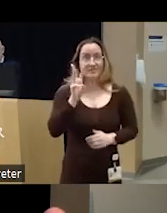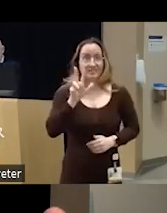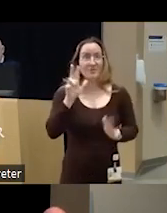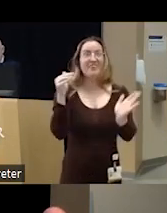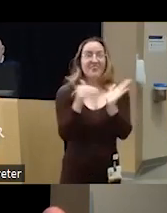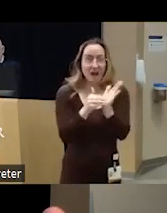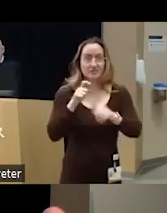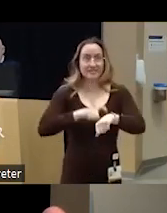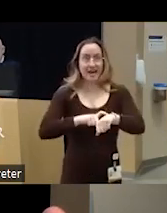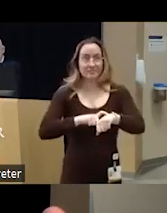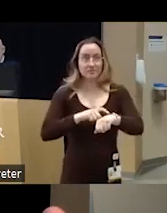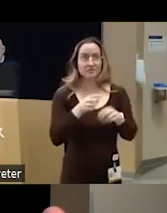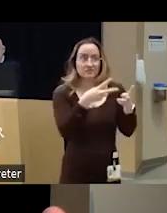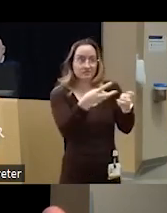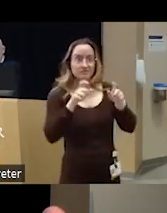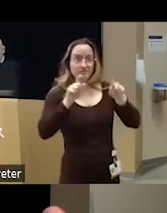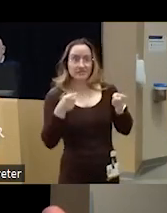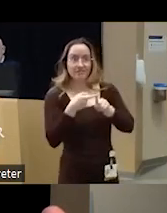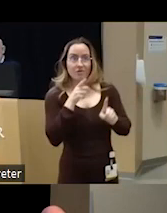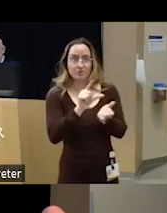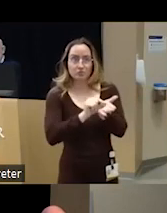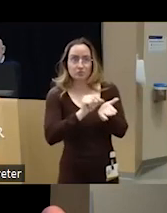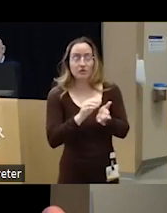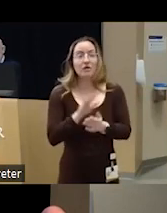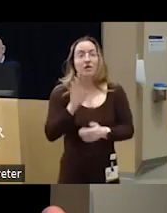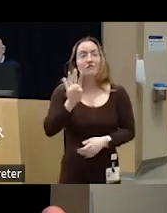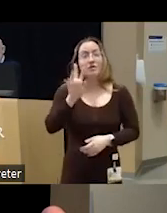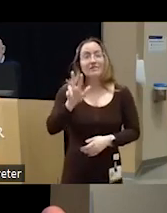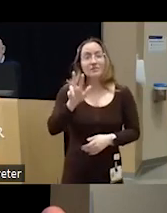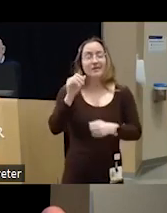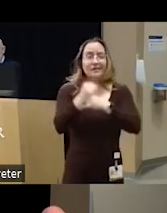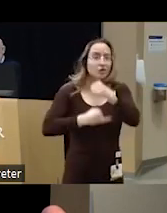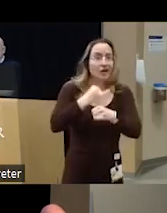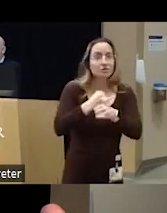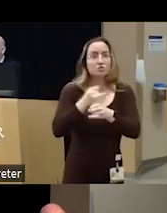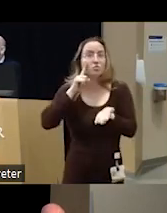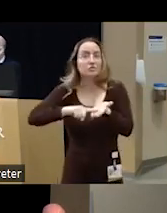He received over 40 National and international research rewards. And as of this